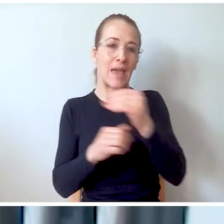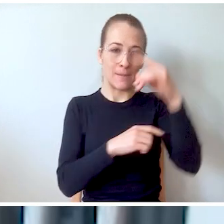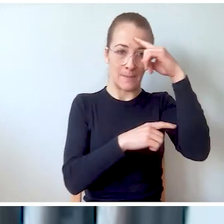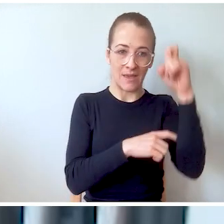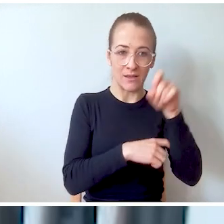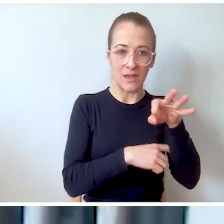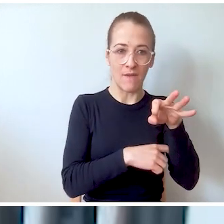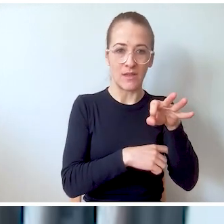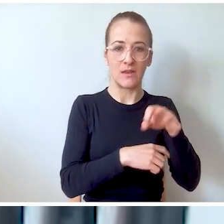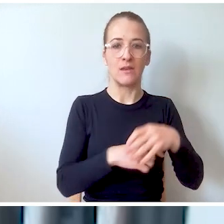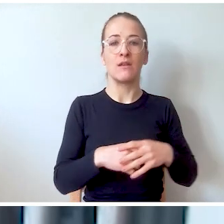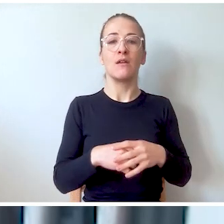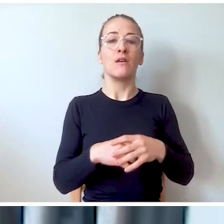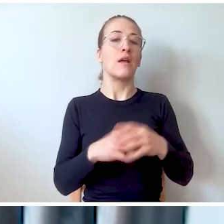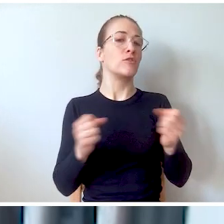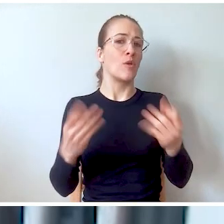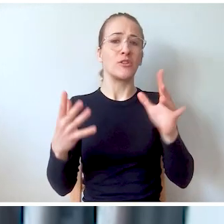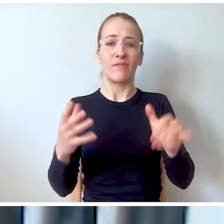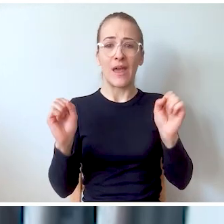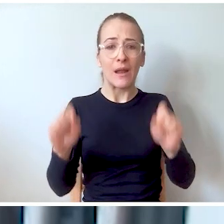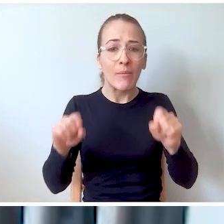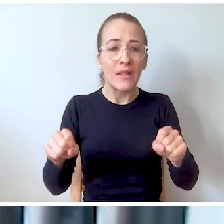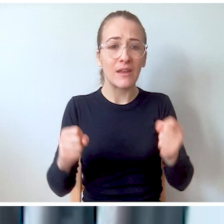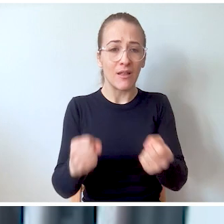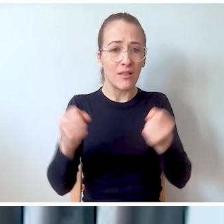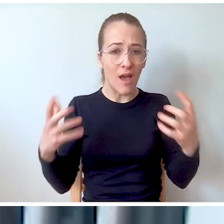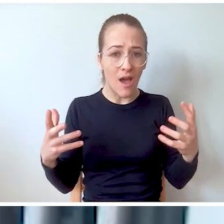And so much of that ability, a lot of it is,